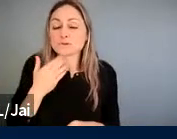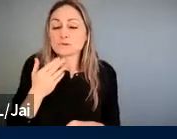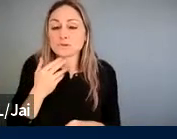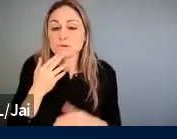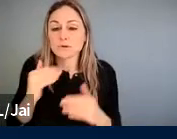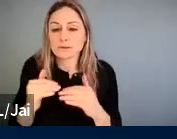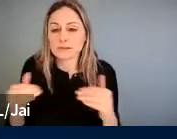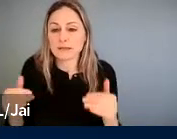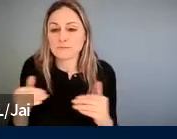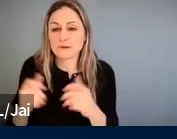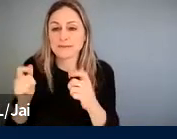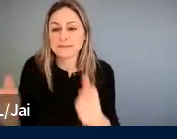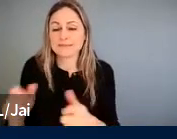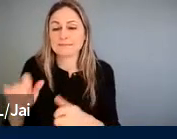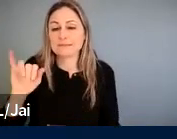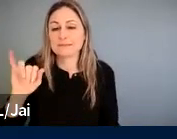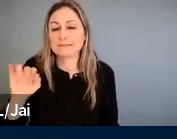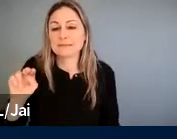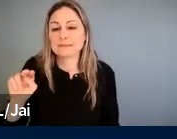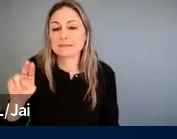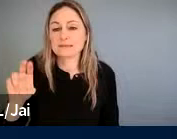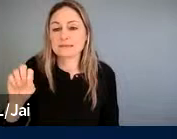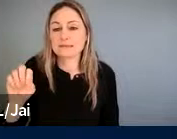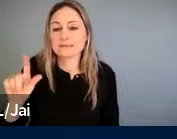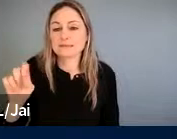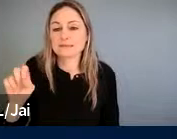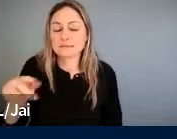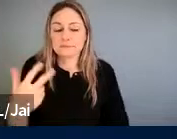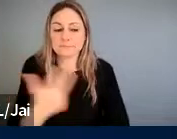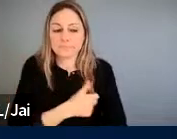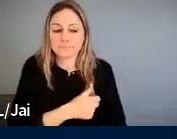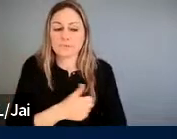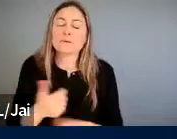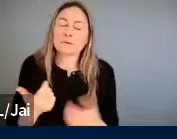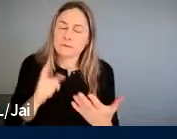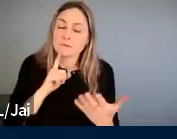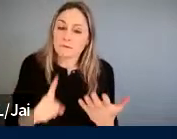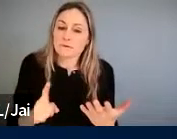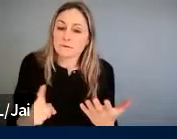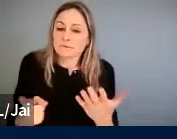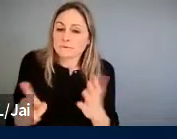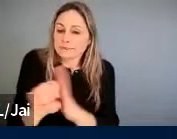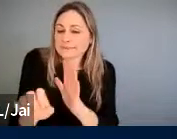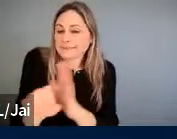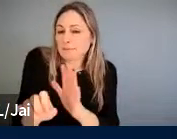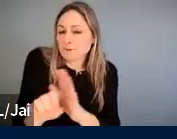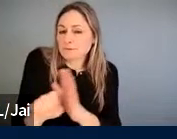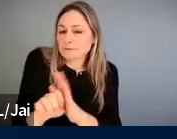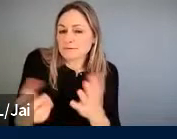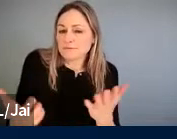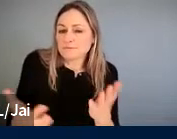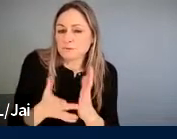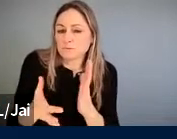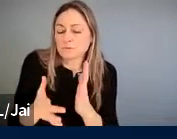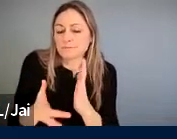insulin. That's one example of how there are some AI tools and uses in the healthcare space.